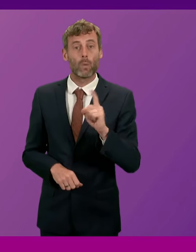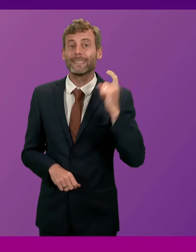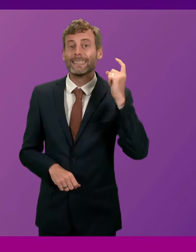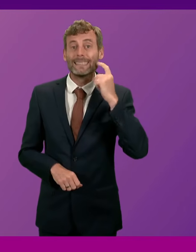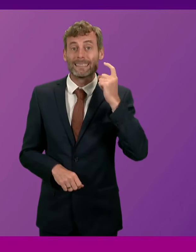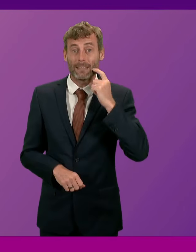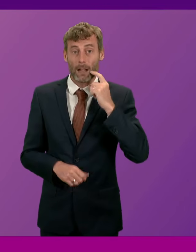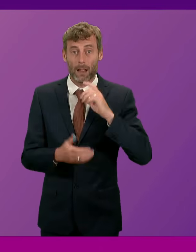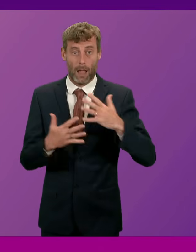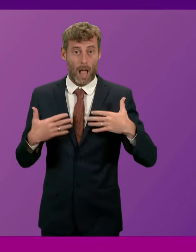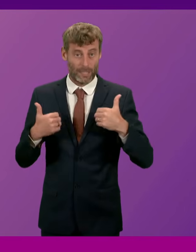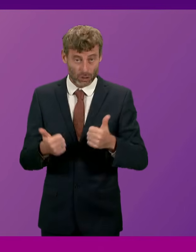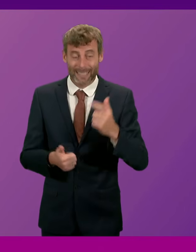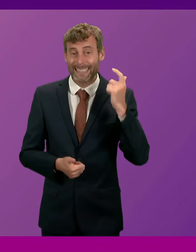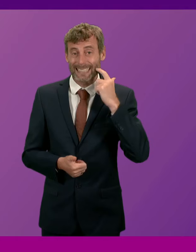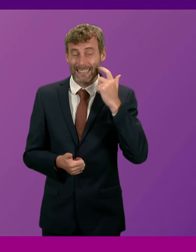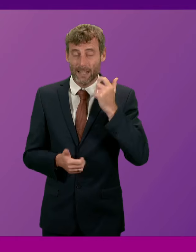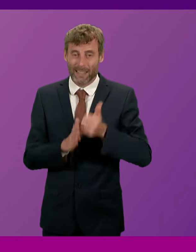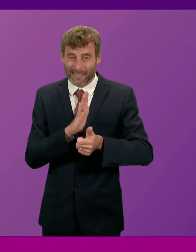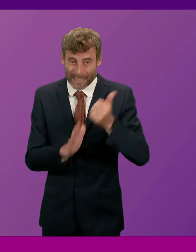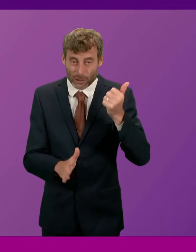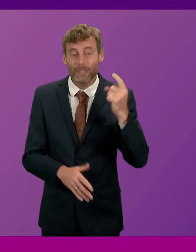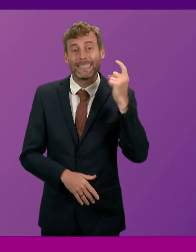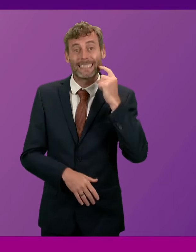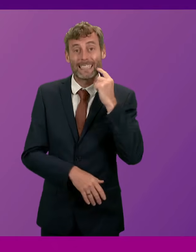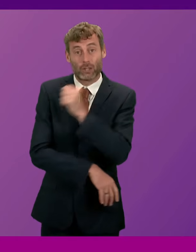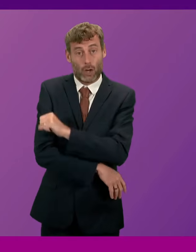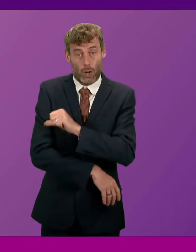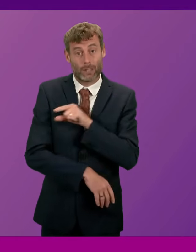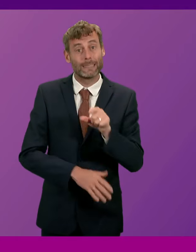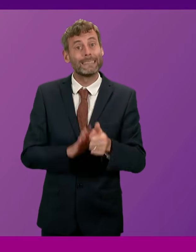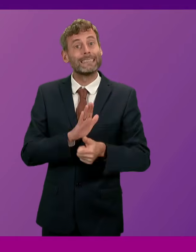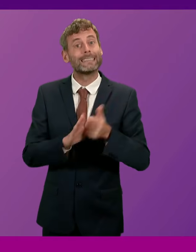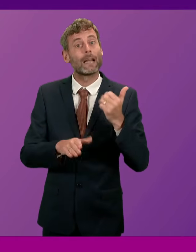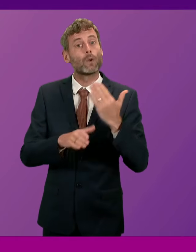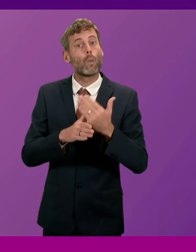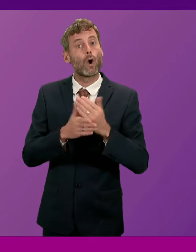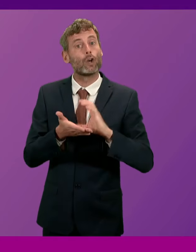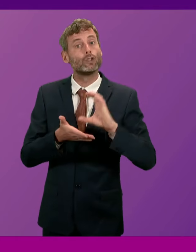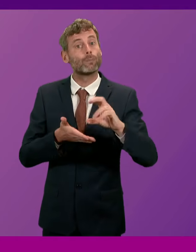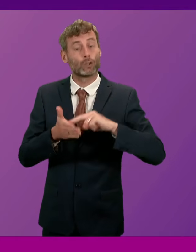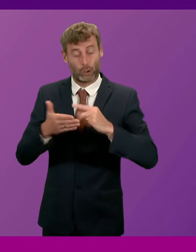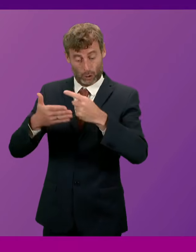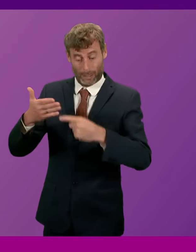dental technicians and dental nurses from the skilled worker sponsorship scheme. The